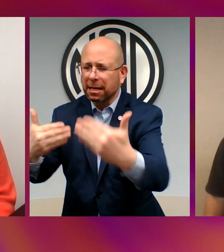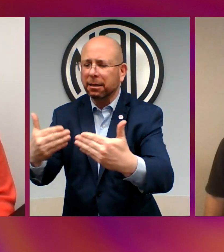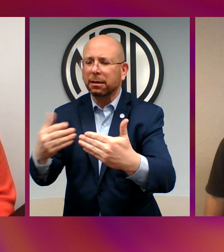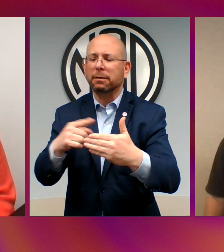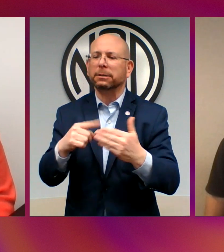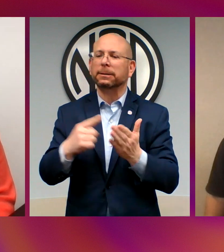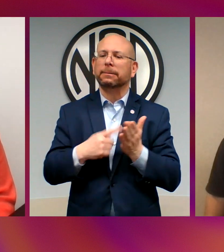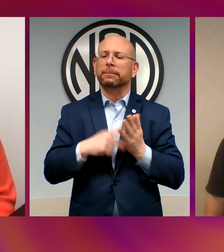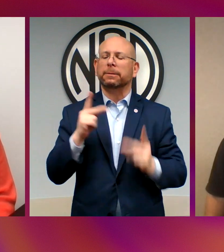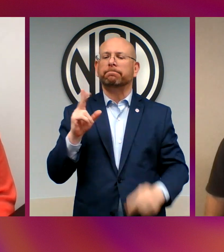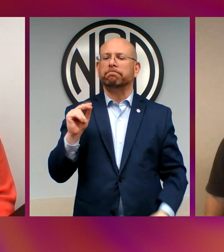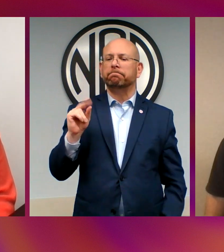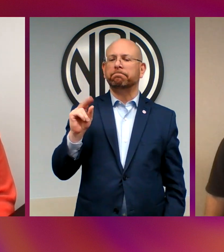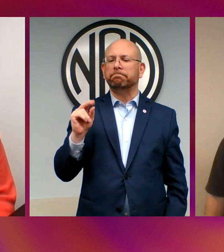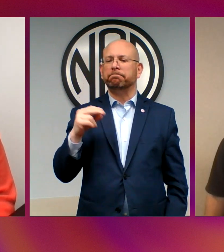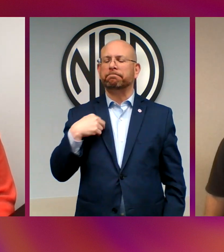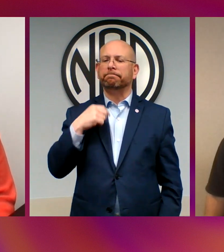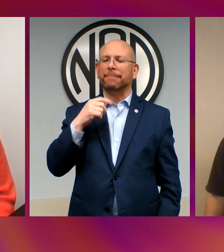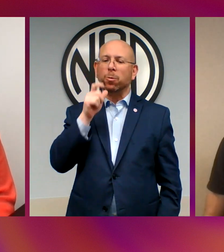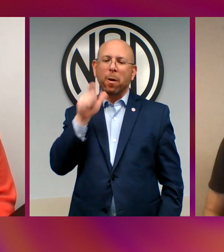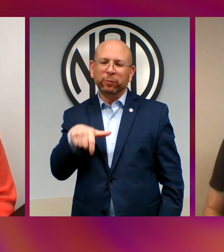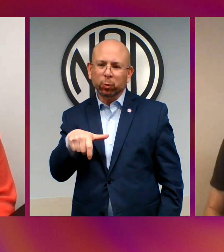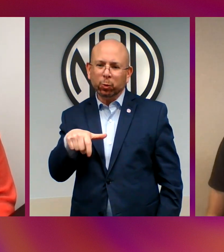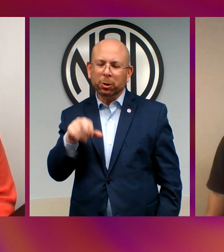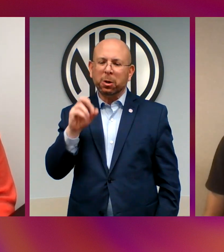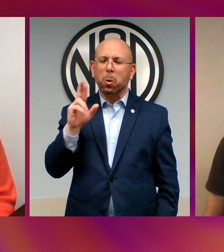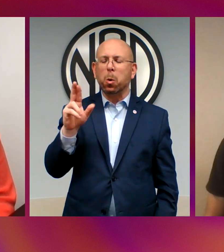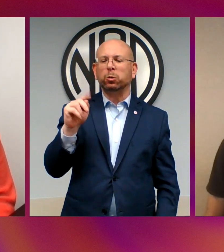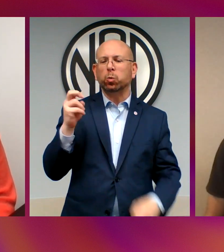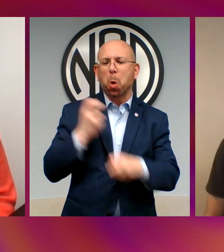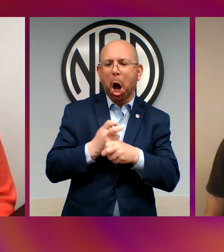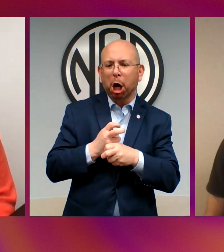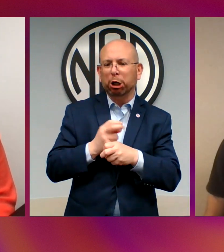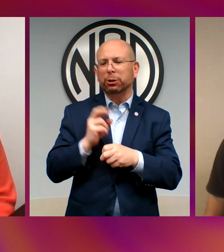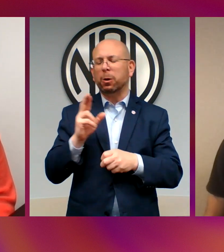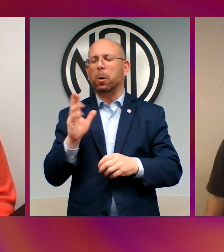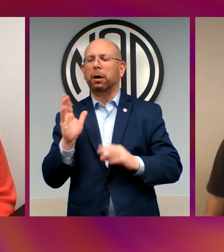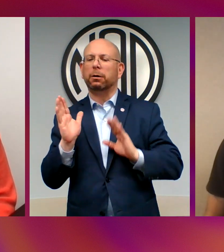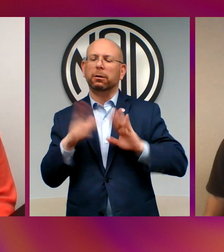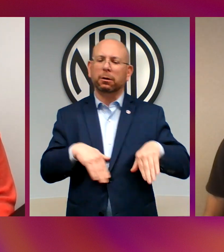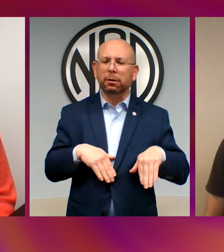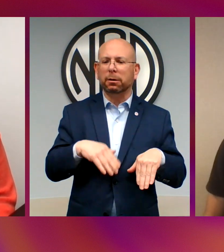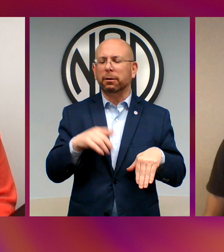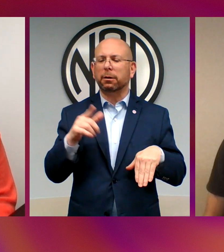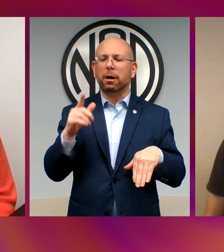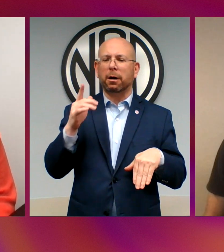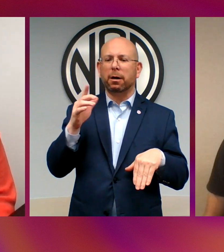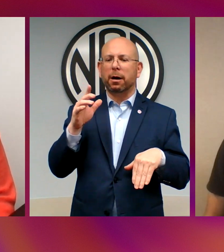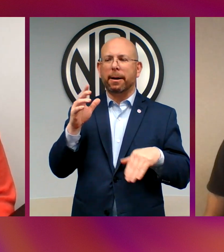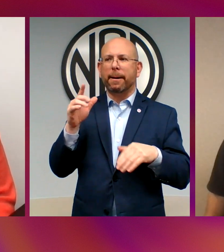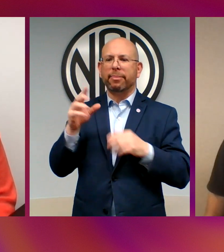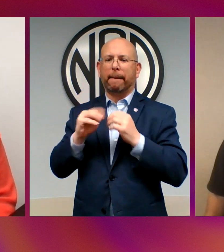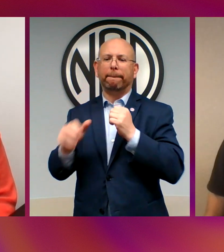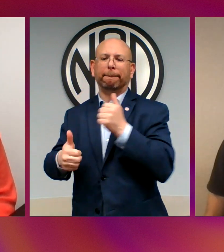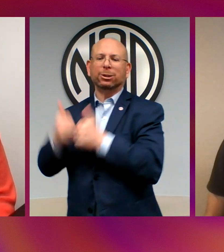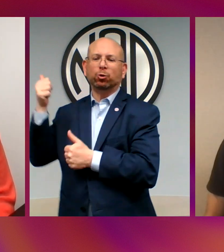but if there are people who act as gatekeepers to deem something unnecessary or allow the majority's needs to